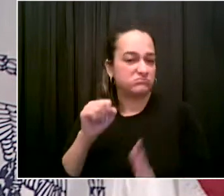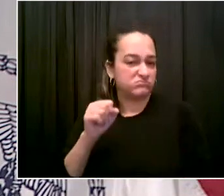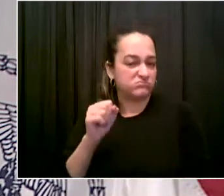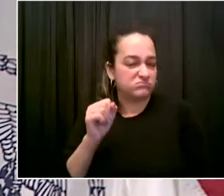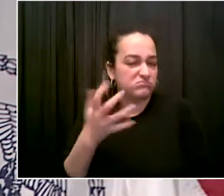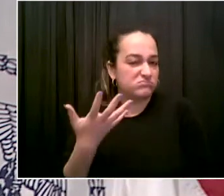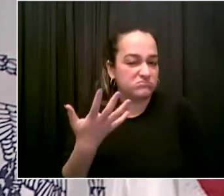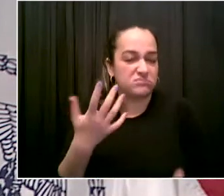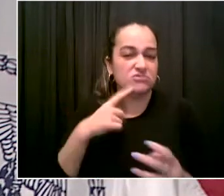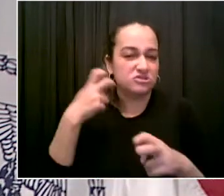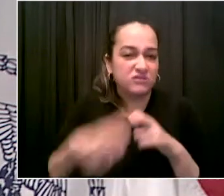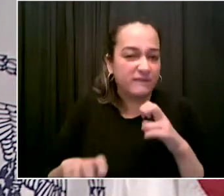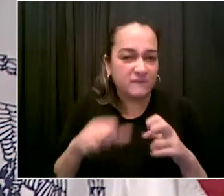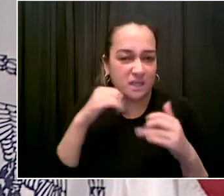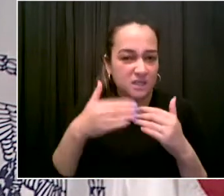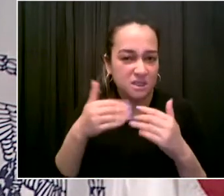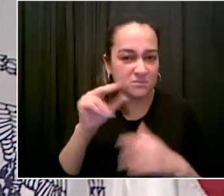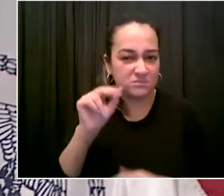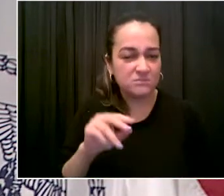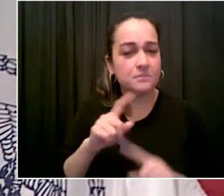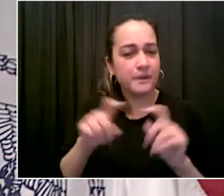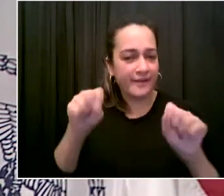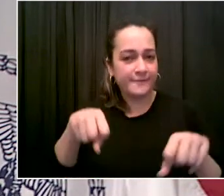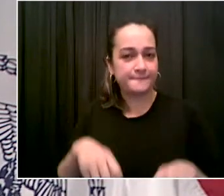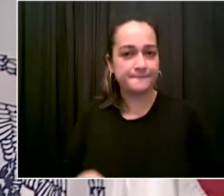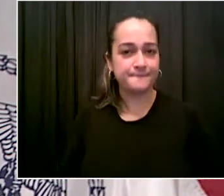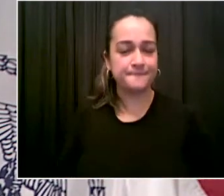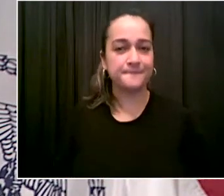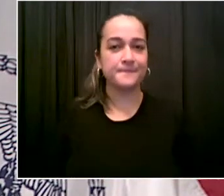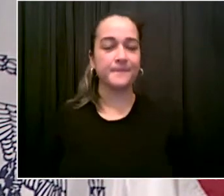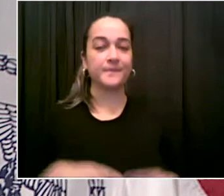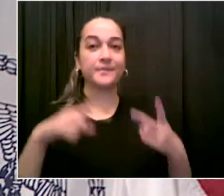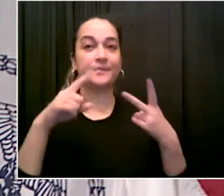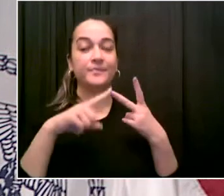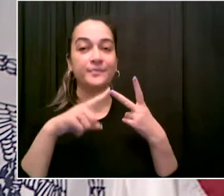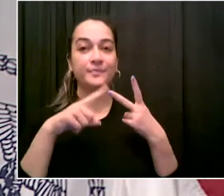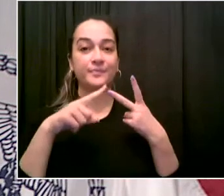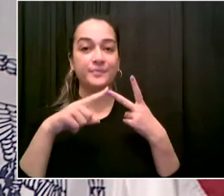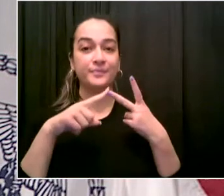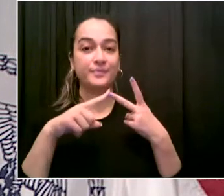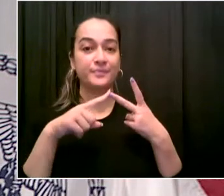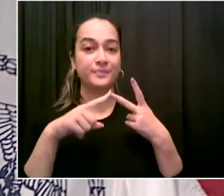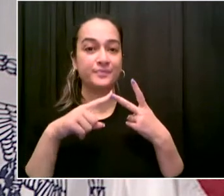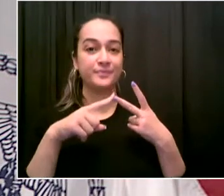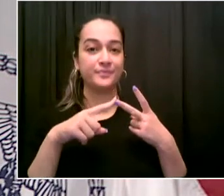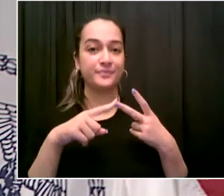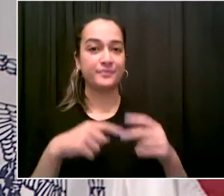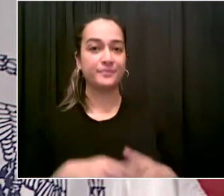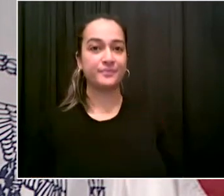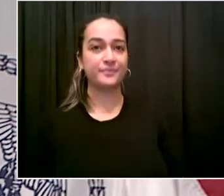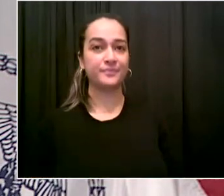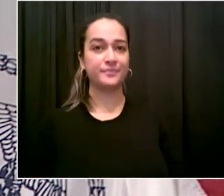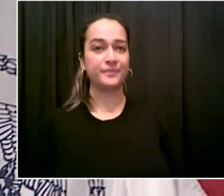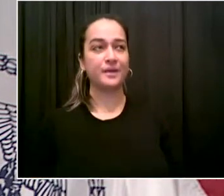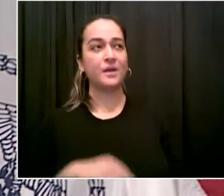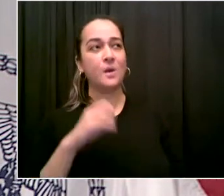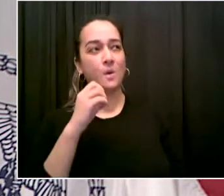I THINK WE WILL SEE OVER WEEKS THE IMPACT OF L ALOF THIS HAPPENING. WE HAVE A LOT OF CHALLENGES, OLNAN, I'M NOT DIMINISHING THE CHALLENGES. I DBELIEVE THESE STRATEGI A GOINTO